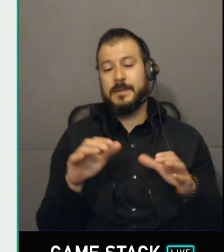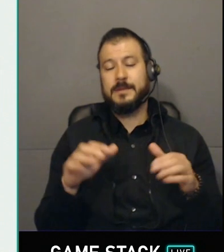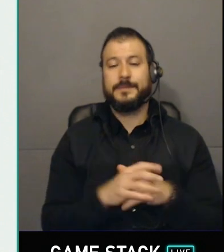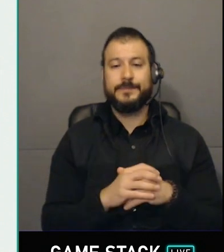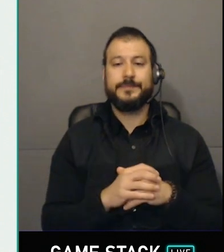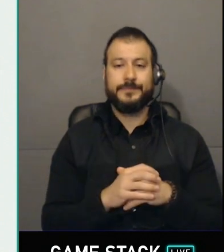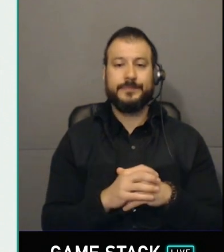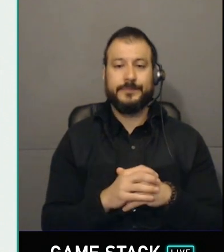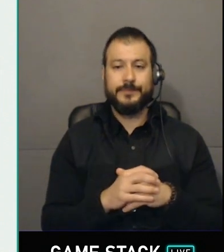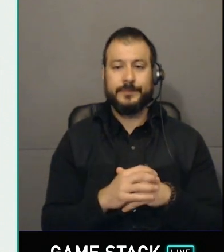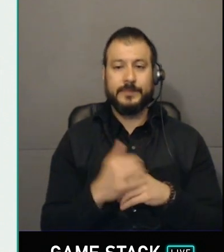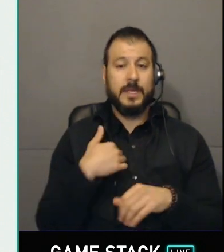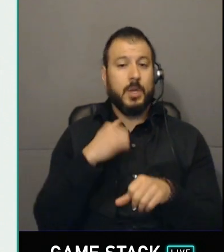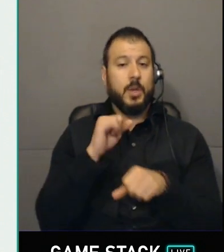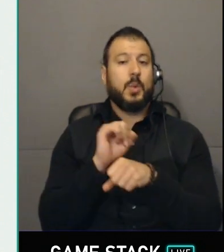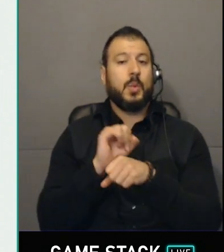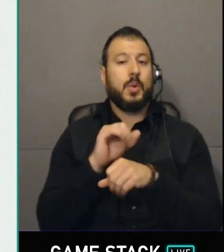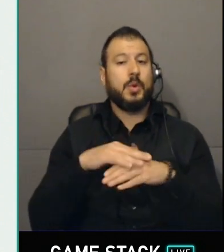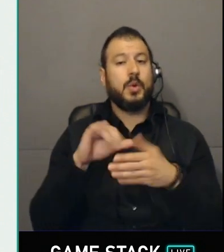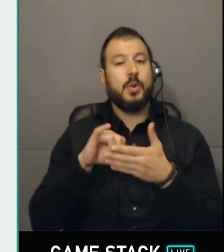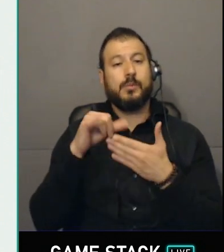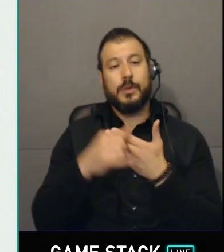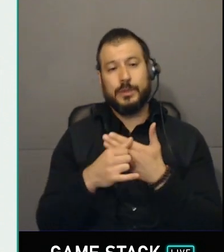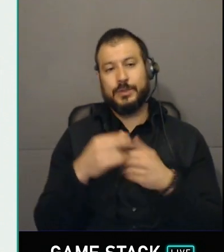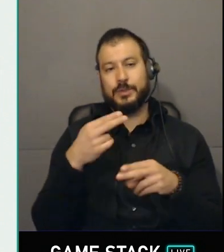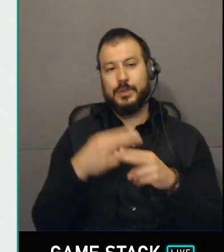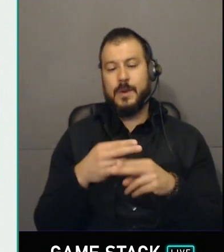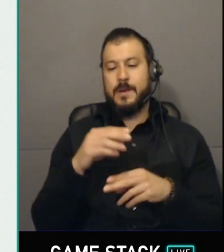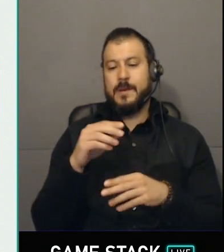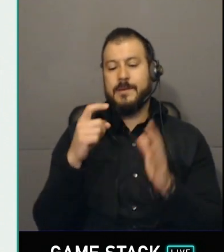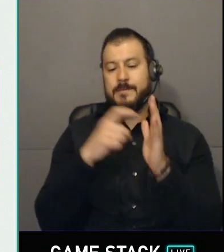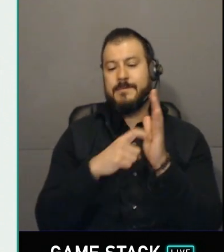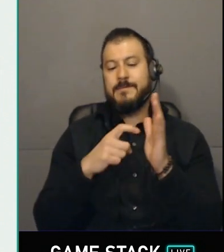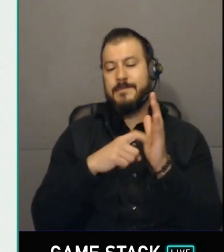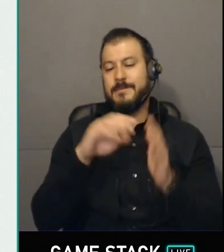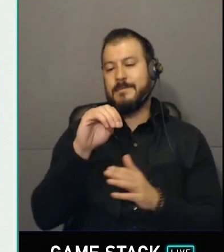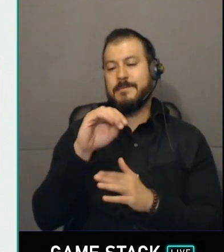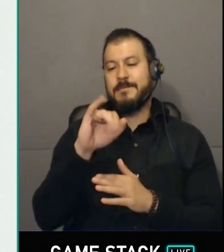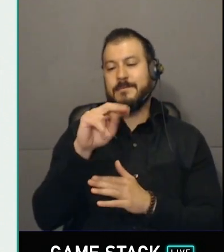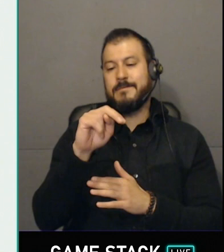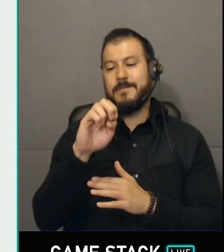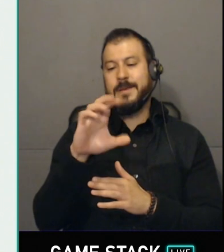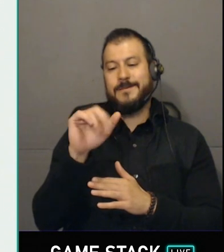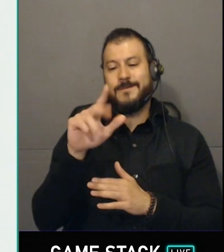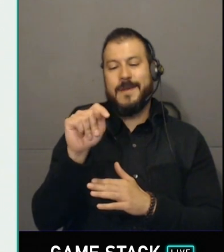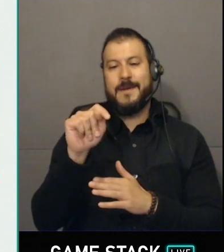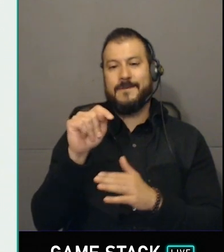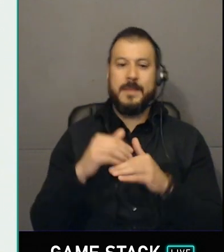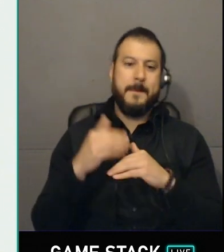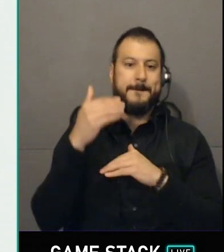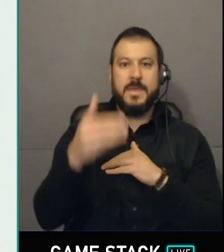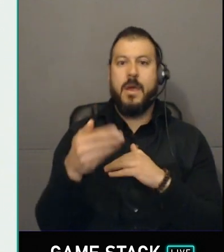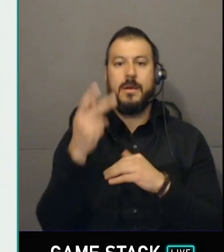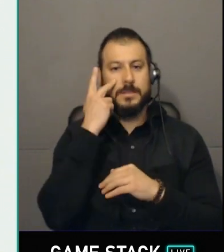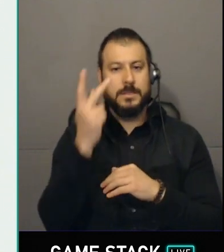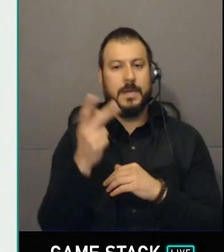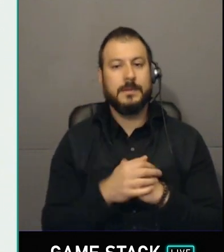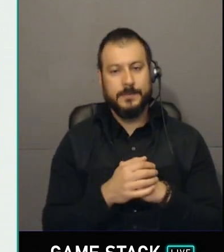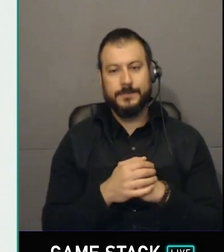I worked on a project called Minecraft Beyond Sight, which was done here at Microsoft as a hackathon, to try